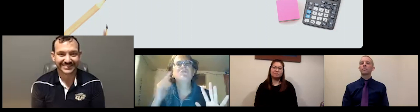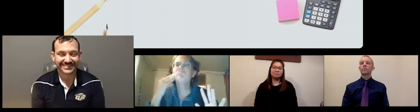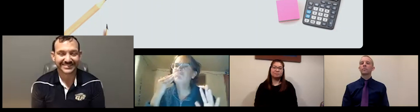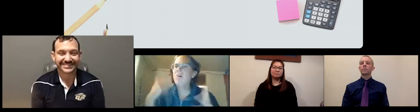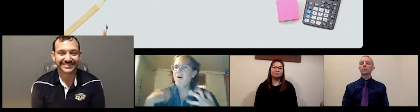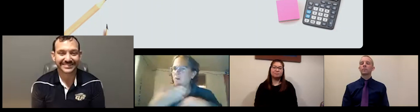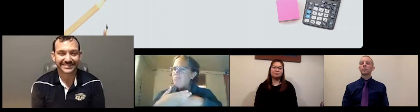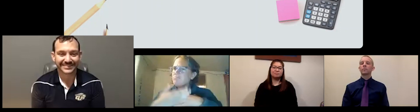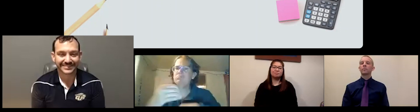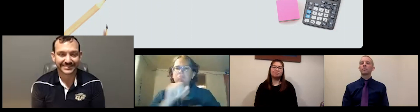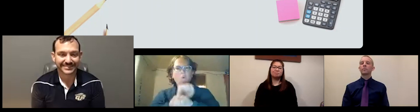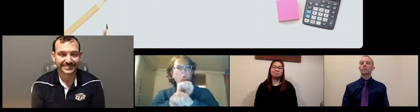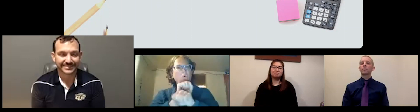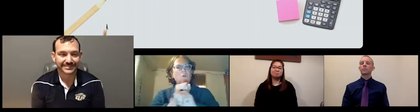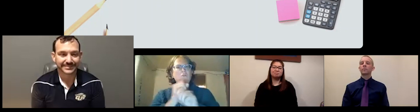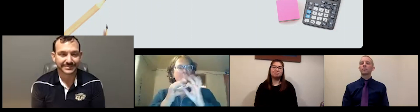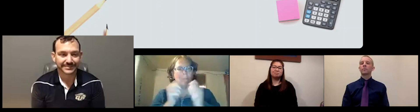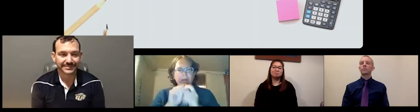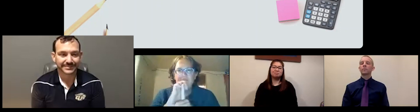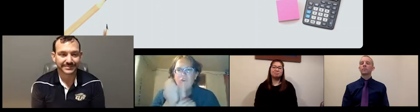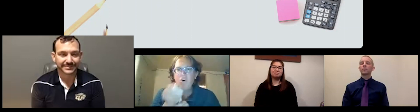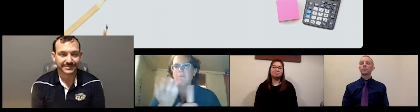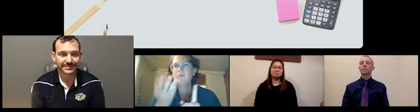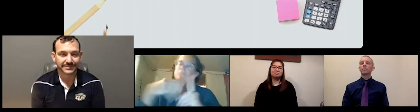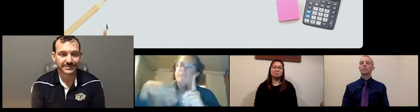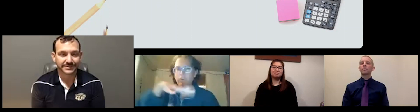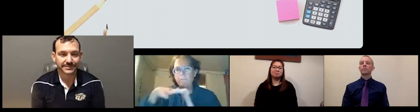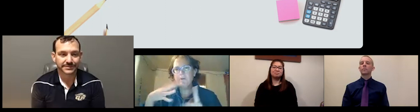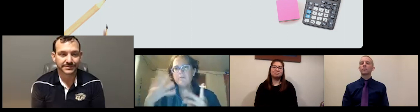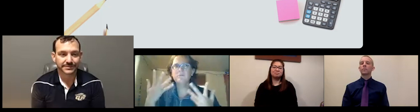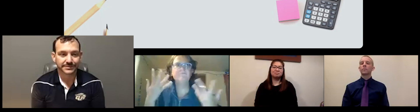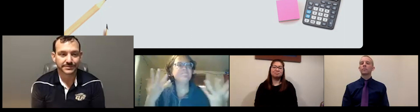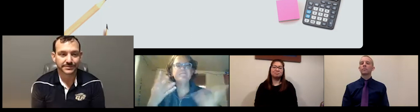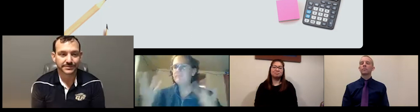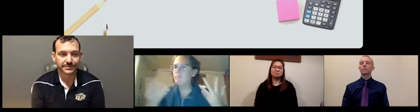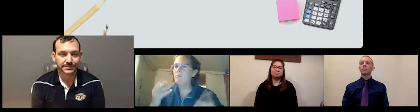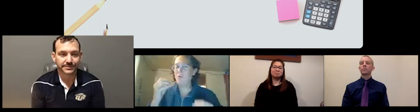After that, I knew I wanted to work with the environment.